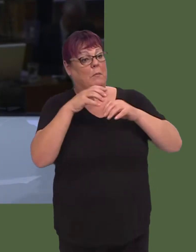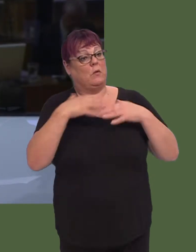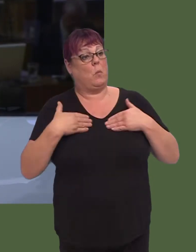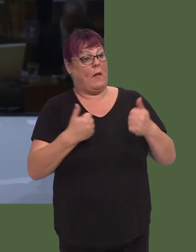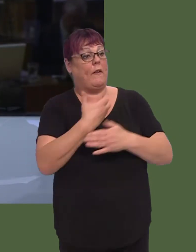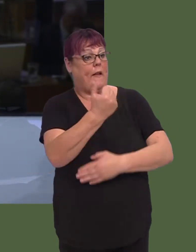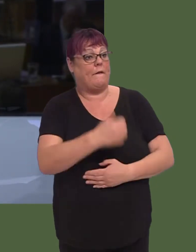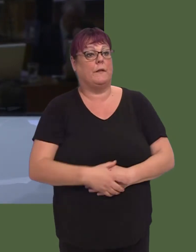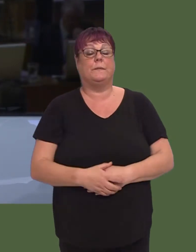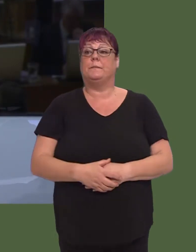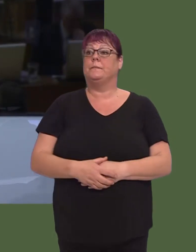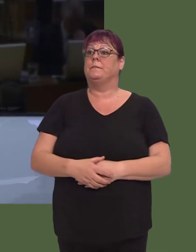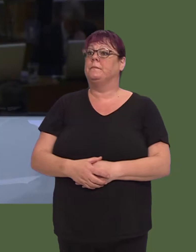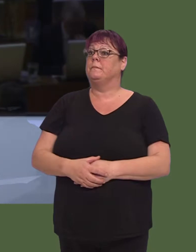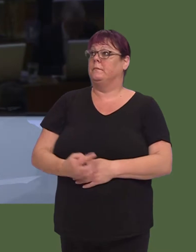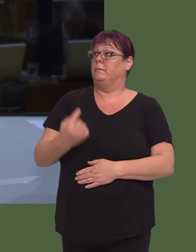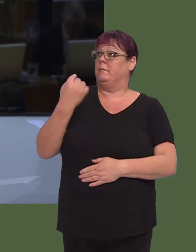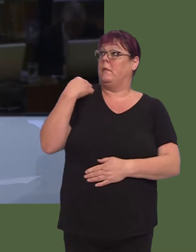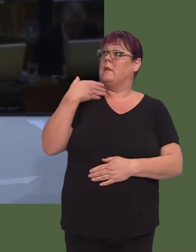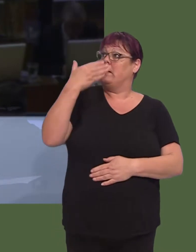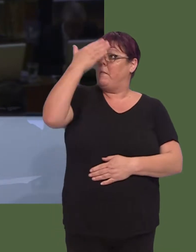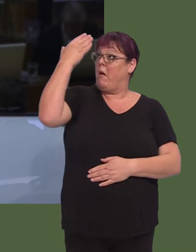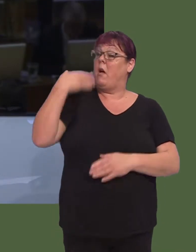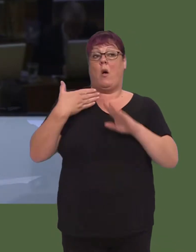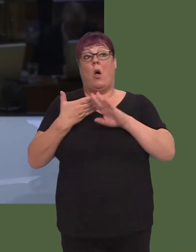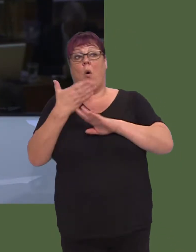How, therefore, do you feel we should respond to concerns raised with me this summer, when